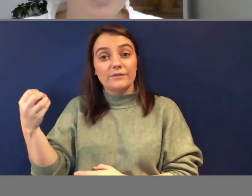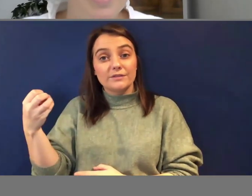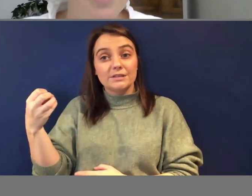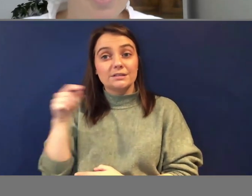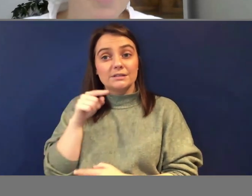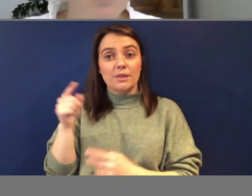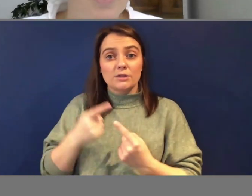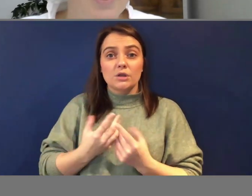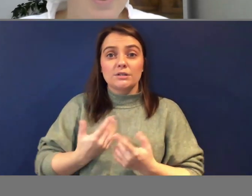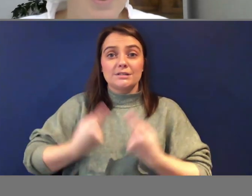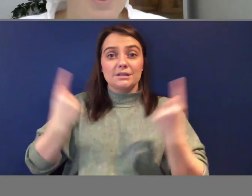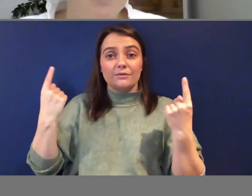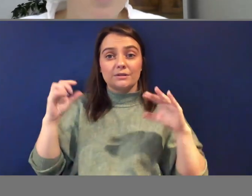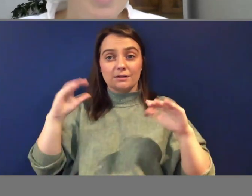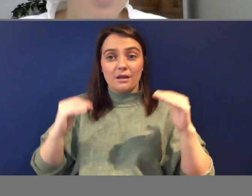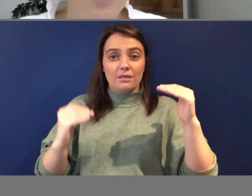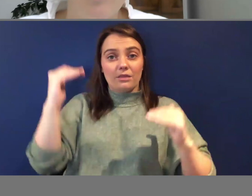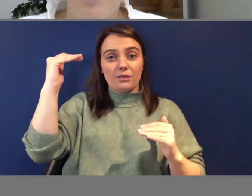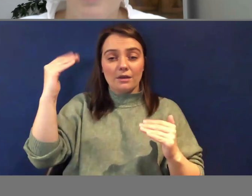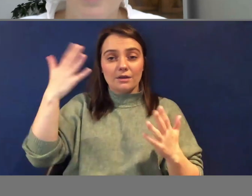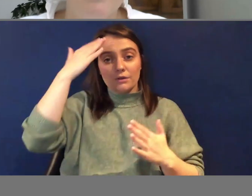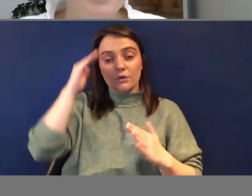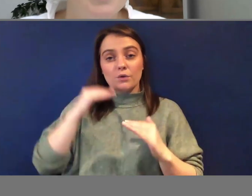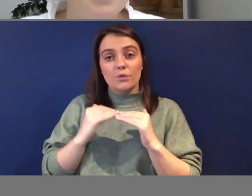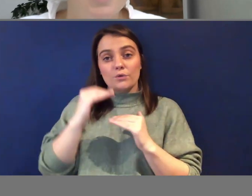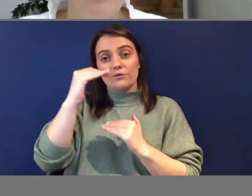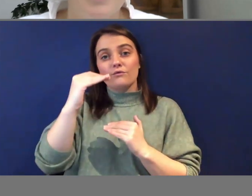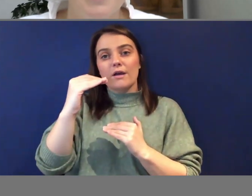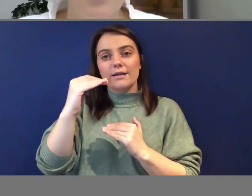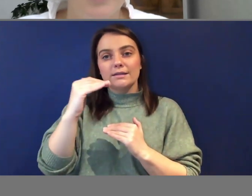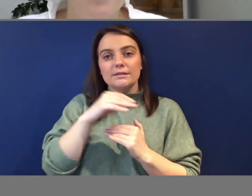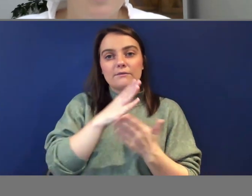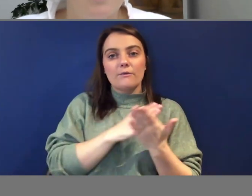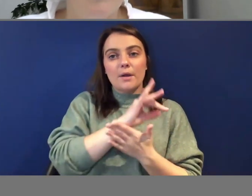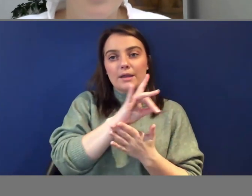difference in terms of the rise and going of a park K versus rise and going of